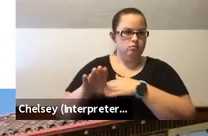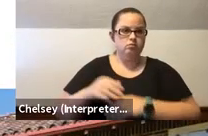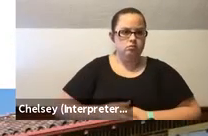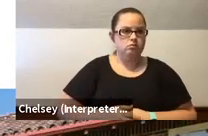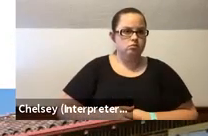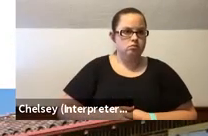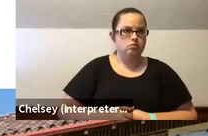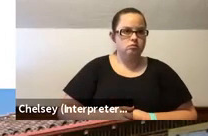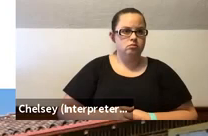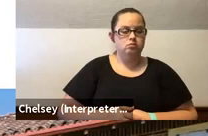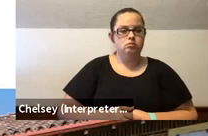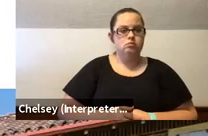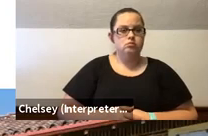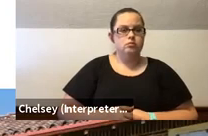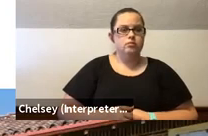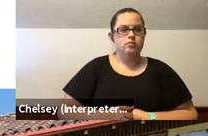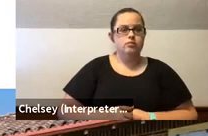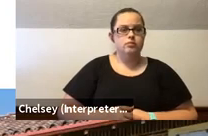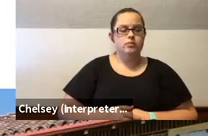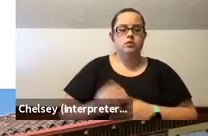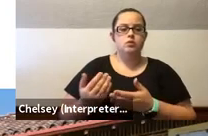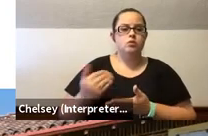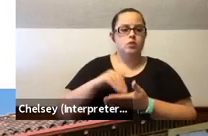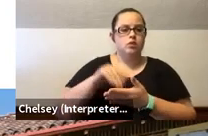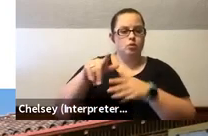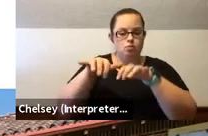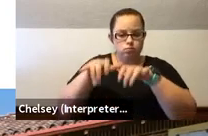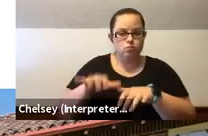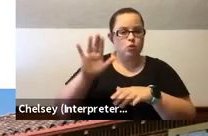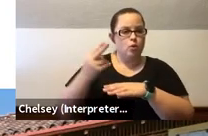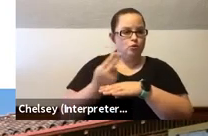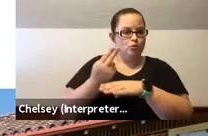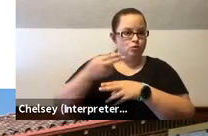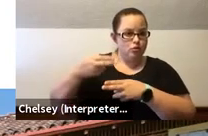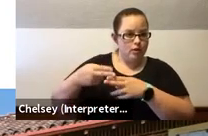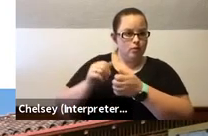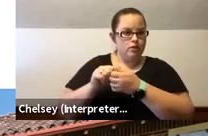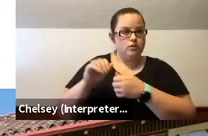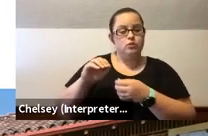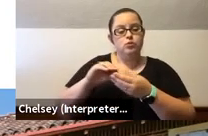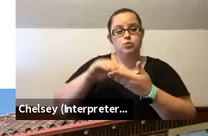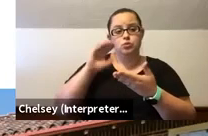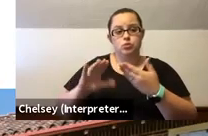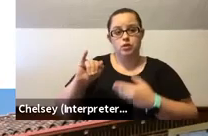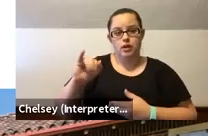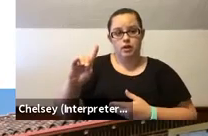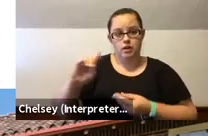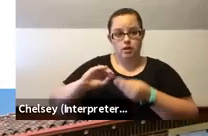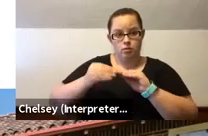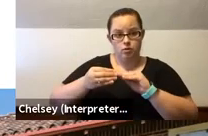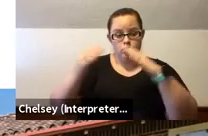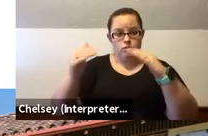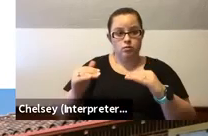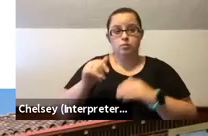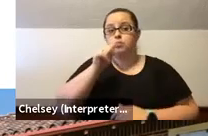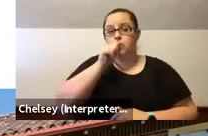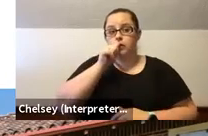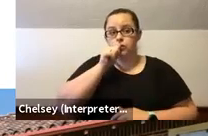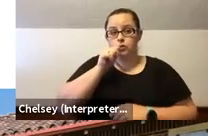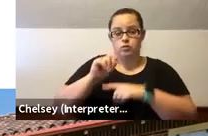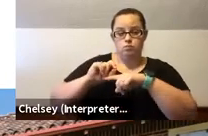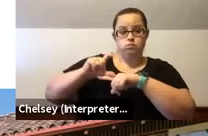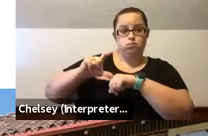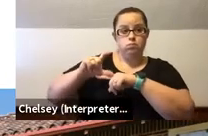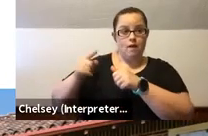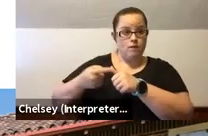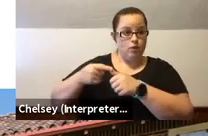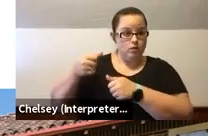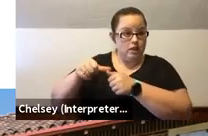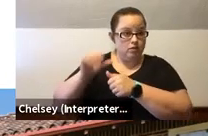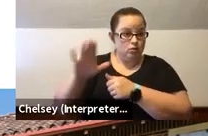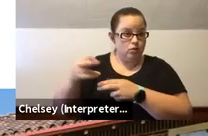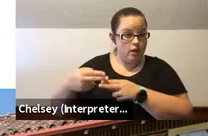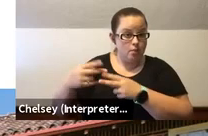Sage Talbot: Again, this is the page where you'll use your username is going to be your student ID number, your password is going to be your uppercase first initial lowercase last initial and date of birth.